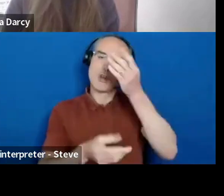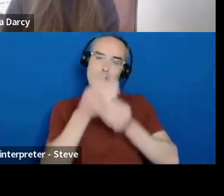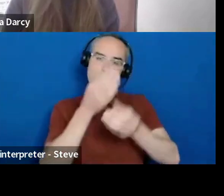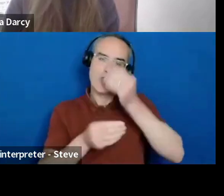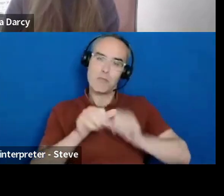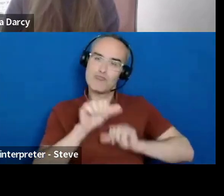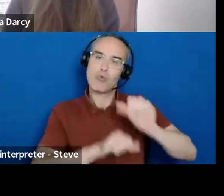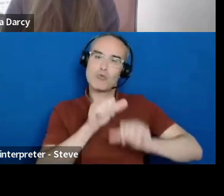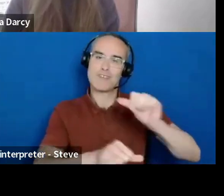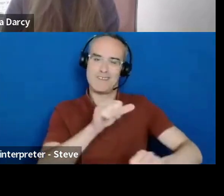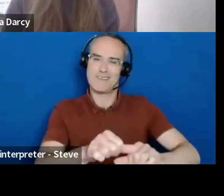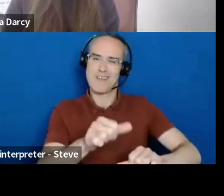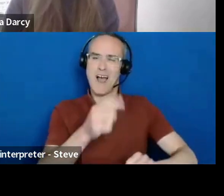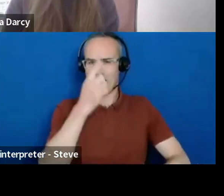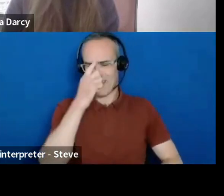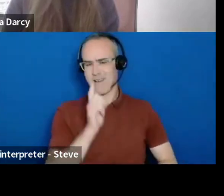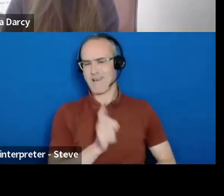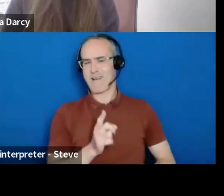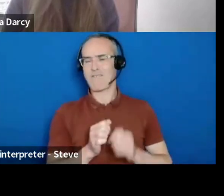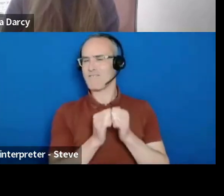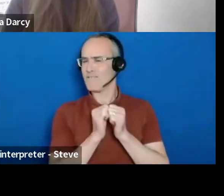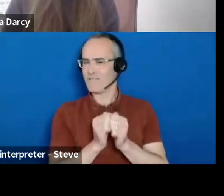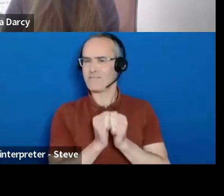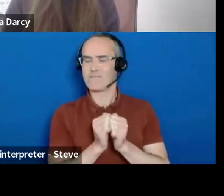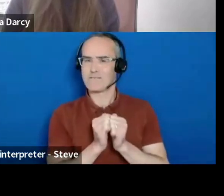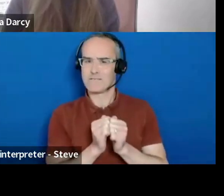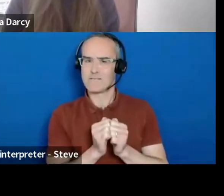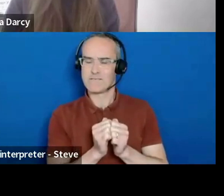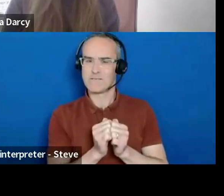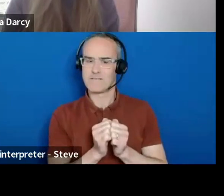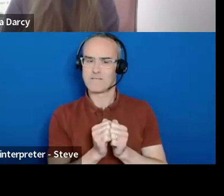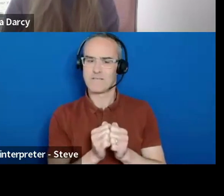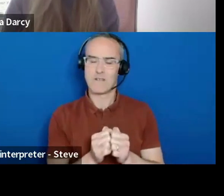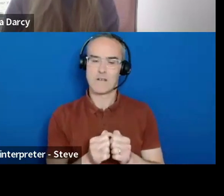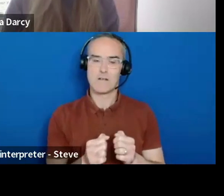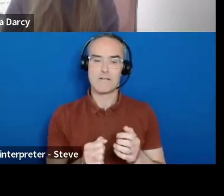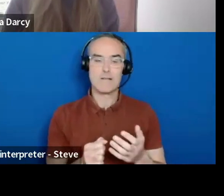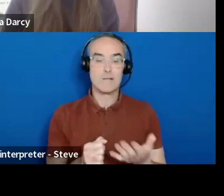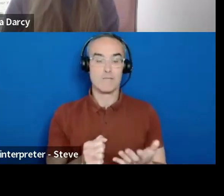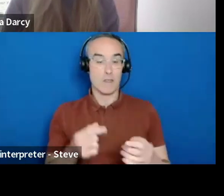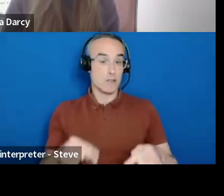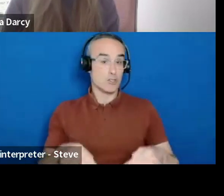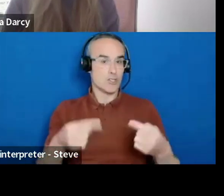One of the challenges we have is that, I think was mentioned earlier, if we're advertising for one role